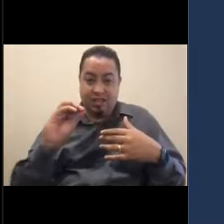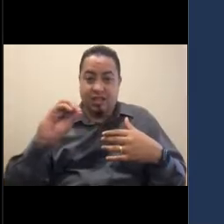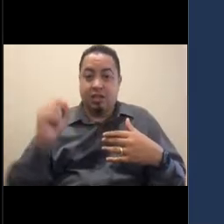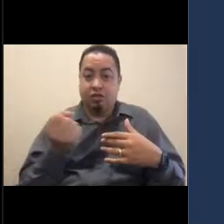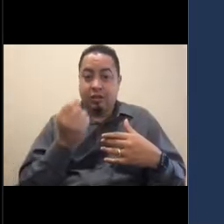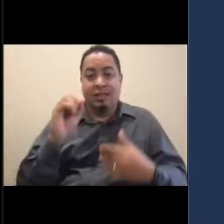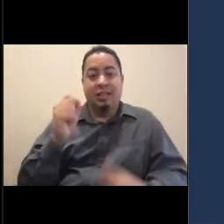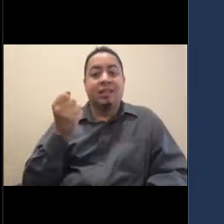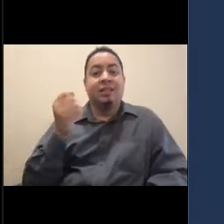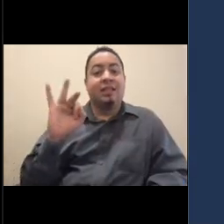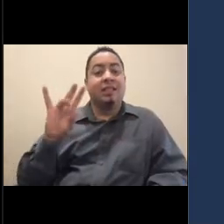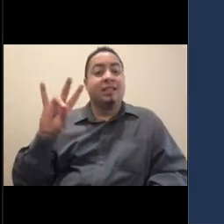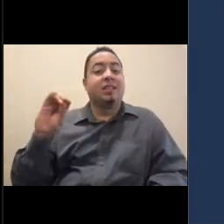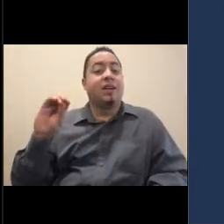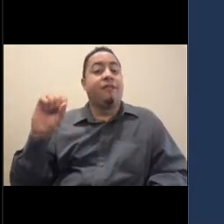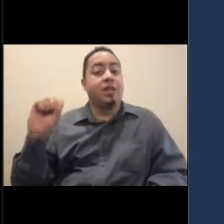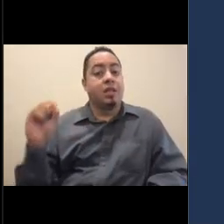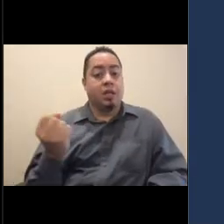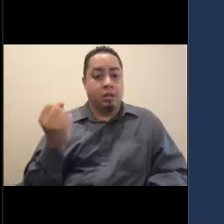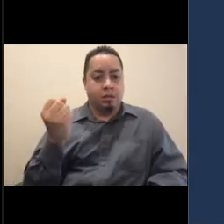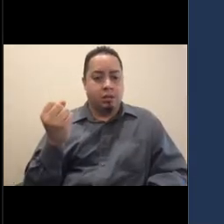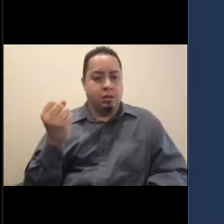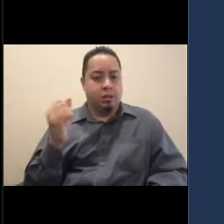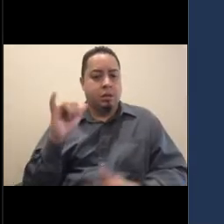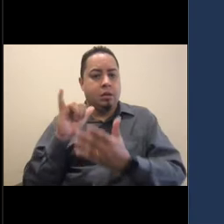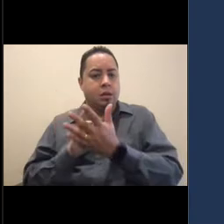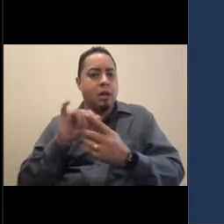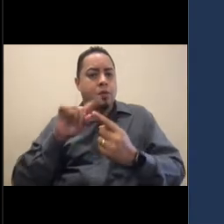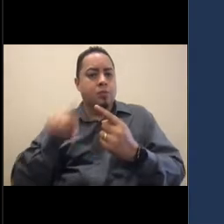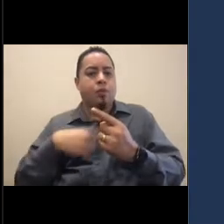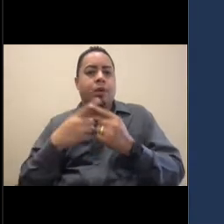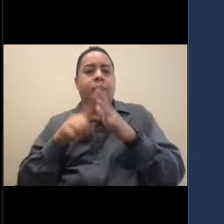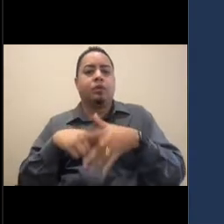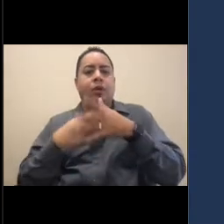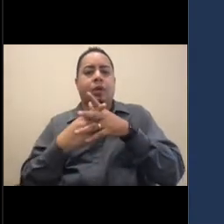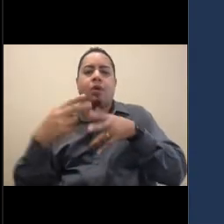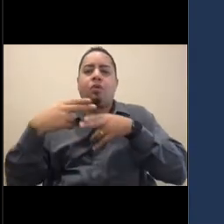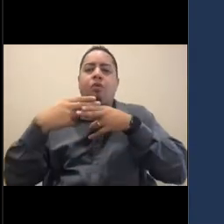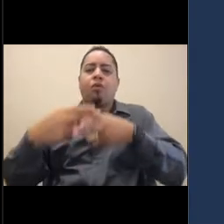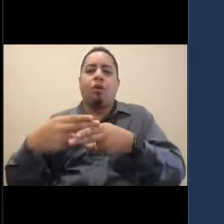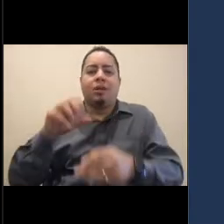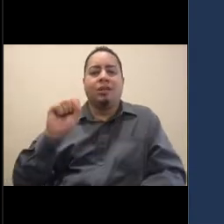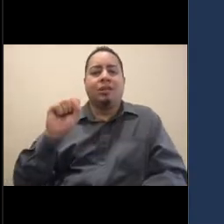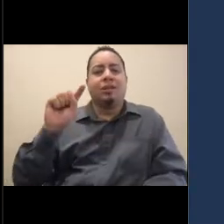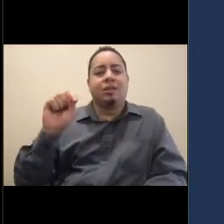and this is where stocking started. So I'm sure in previous talks you talked about stocking,